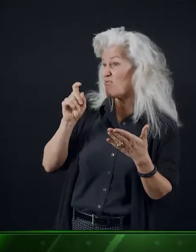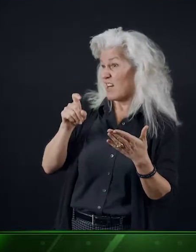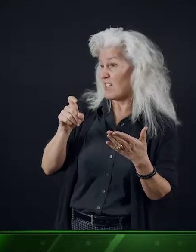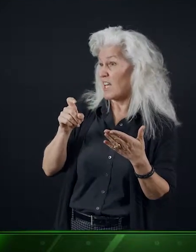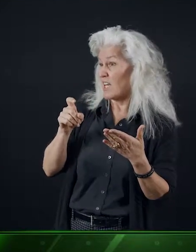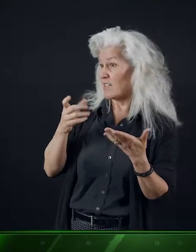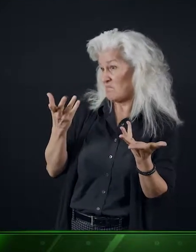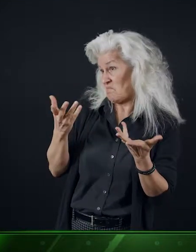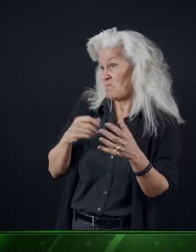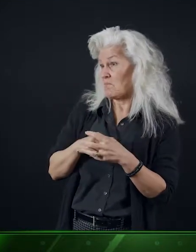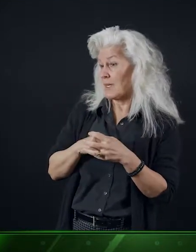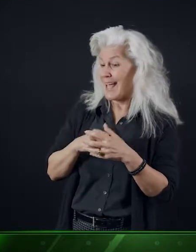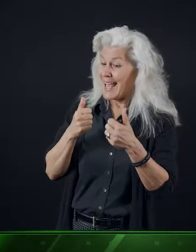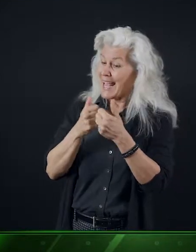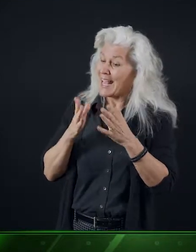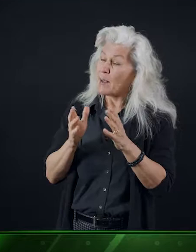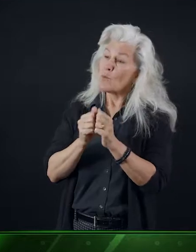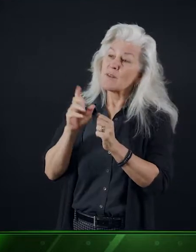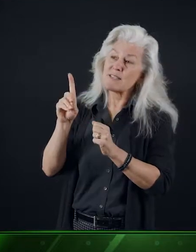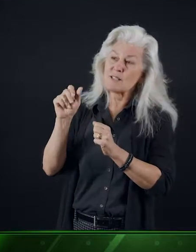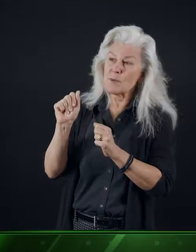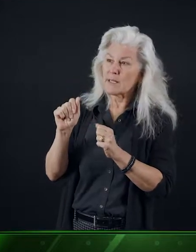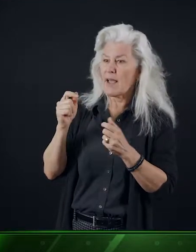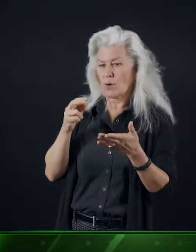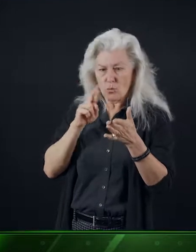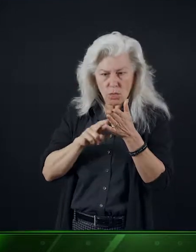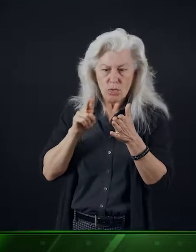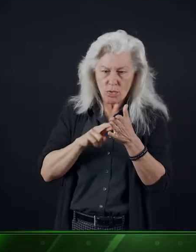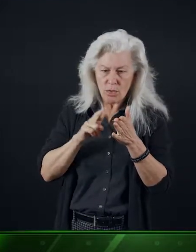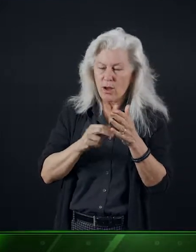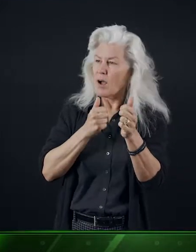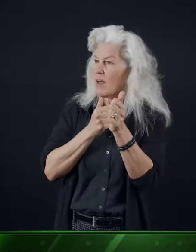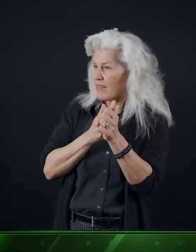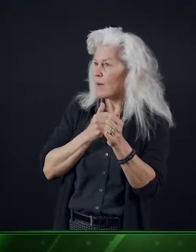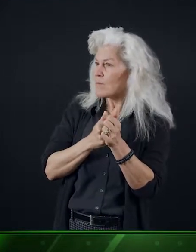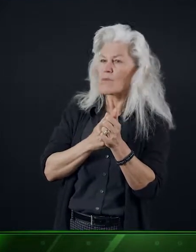end up having to do a lot of external research just to figure out if they'll be able to enjoy a title.